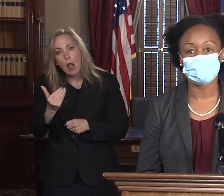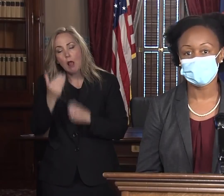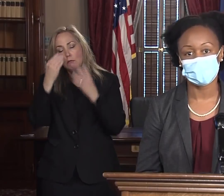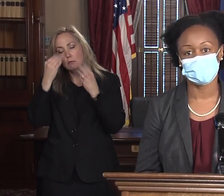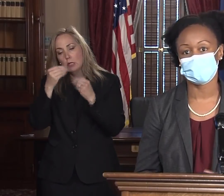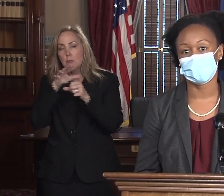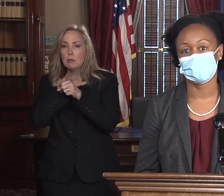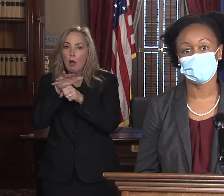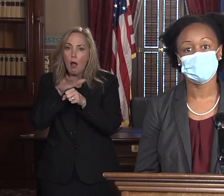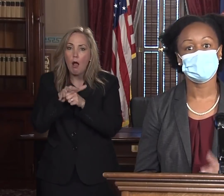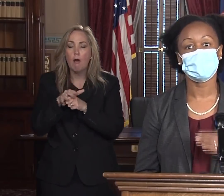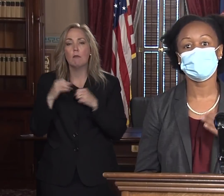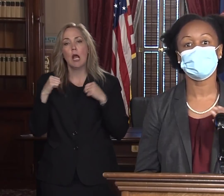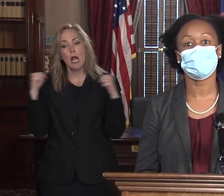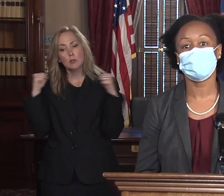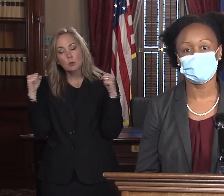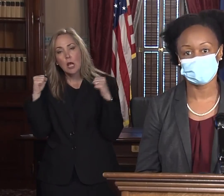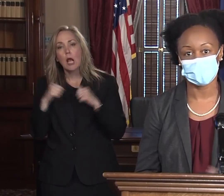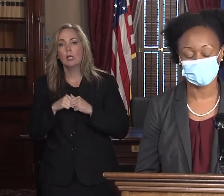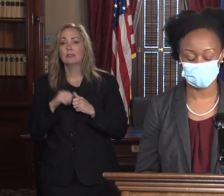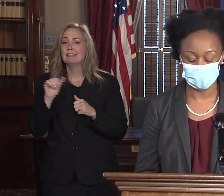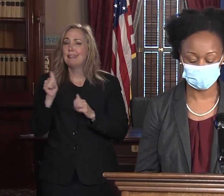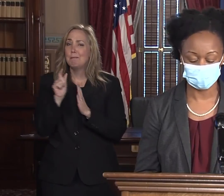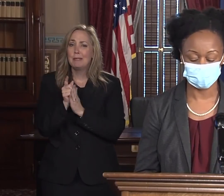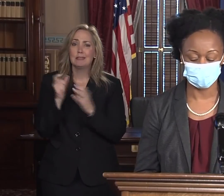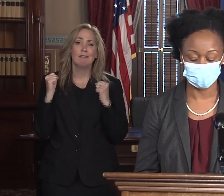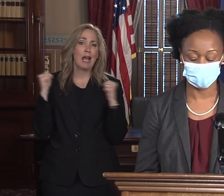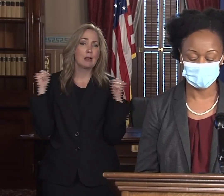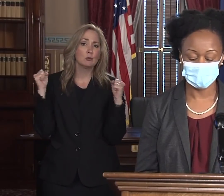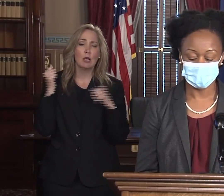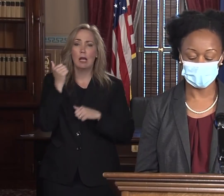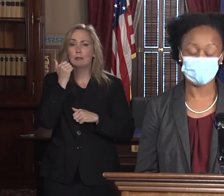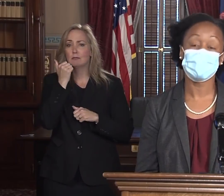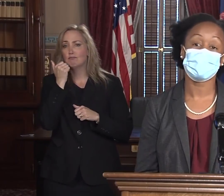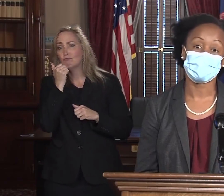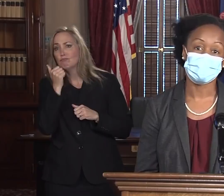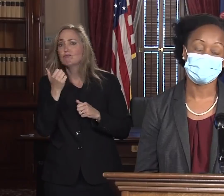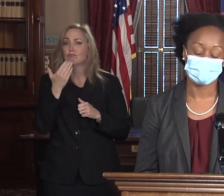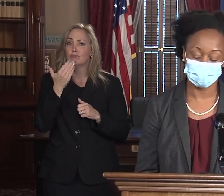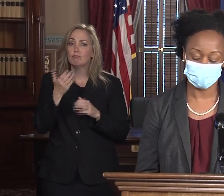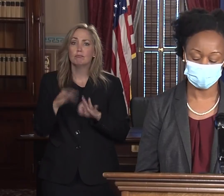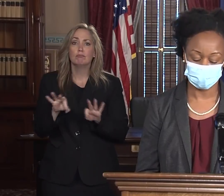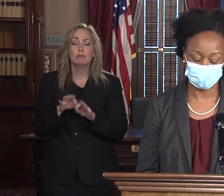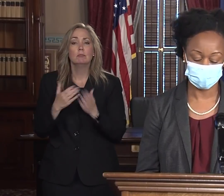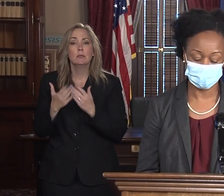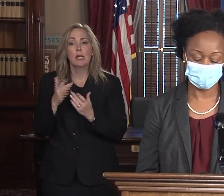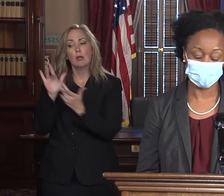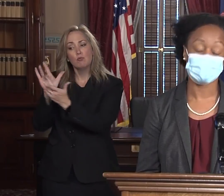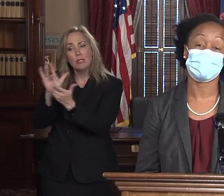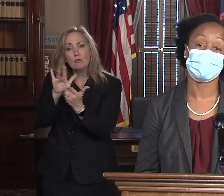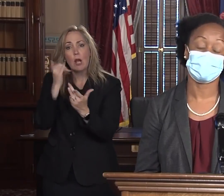IT'S BEEN A CHALLENGING YEAR. MAKE SURE YOU ARE EATING WELL AND GETTING ENOUGH SLEEP. FIND TIME TO EXERCISE. EVEN TEN MINUTES OF EXERCISE IS